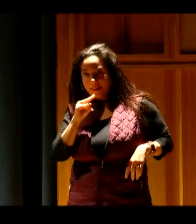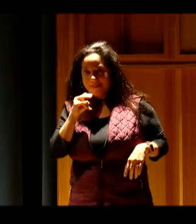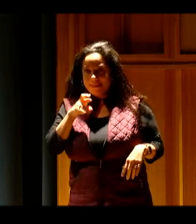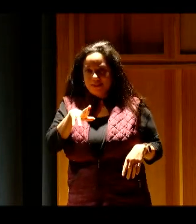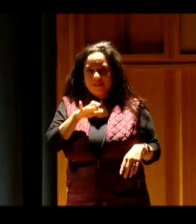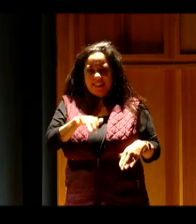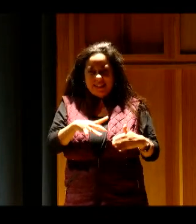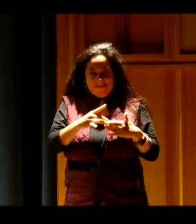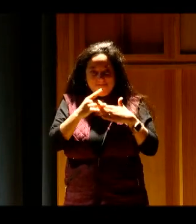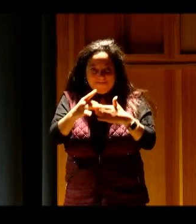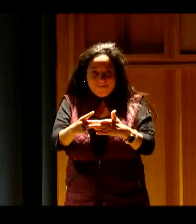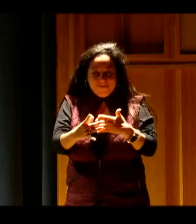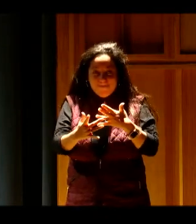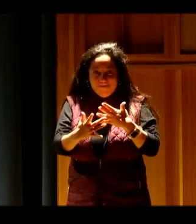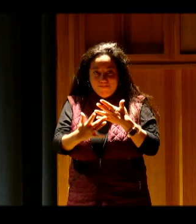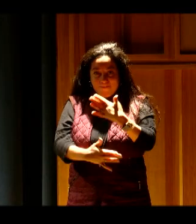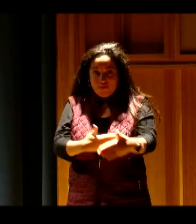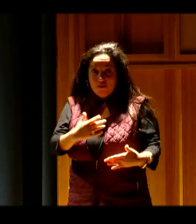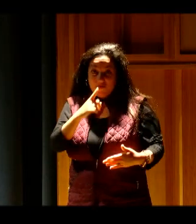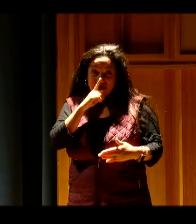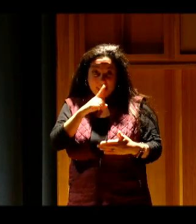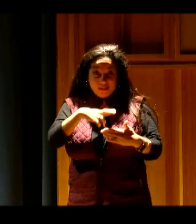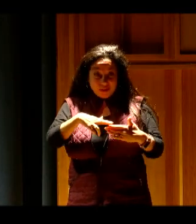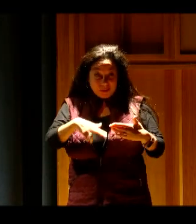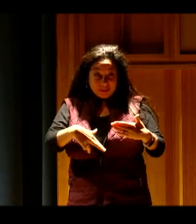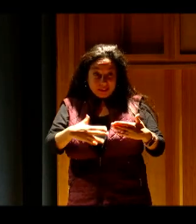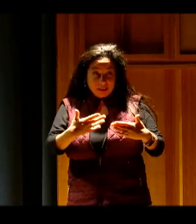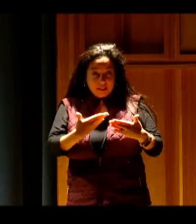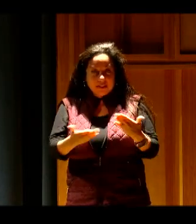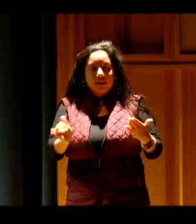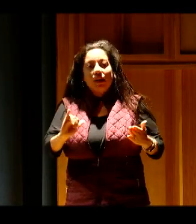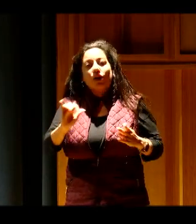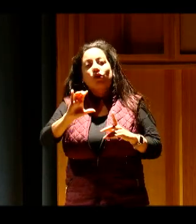have resulted in things like Culture Declares an Emergency.